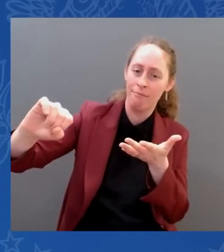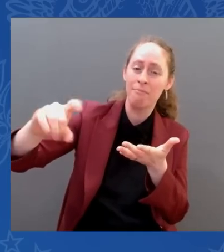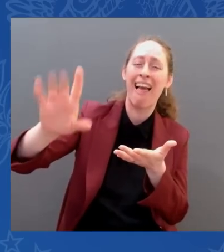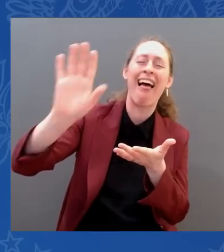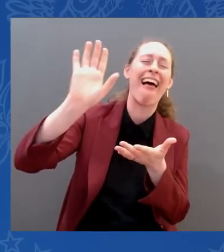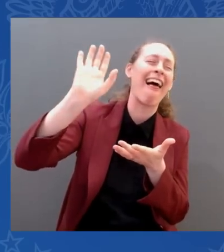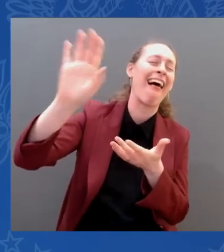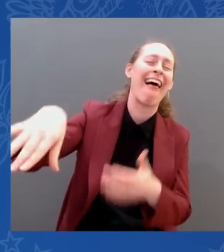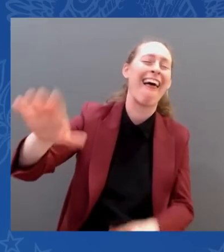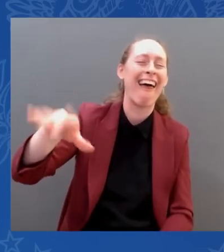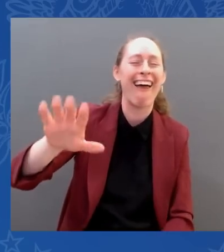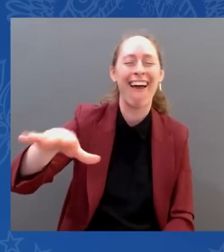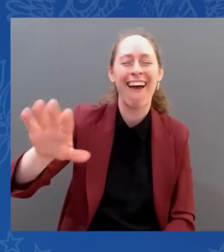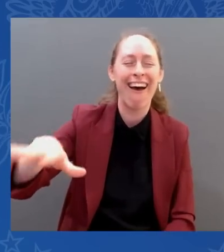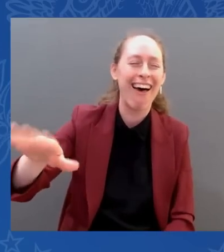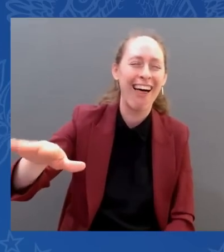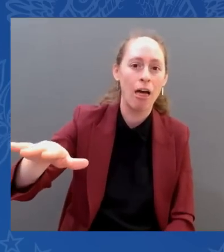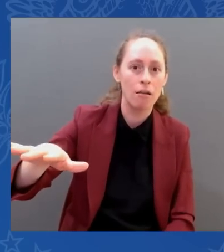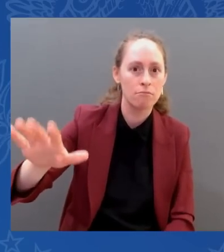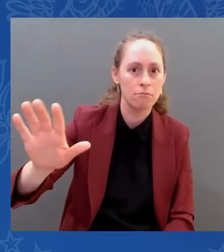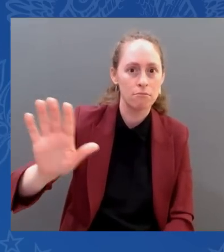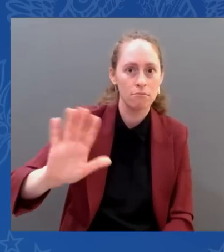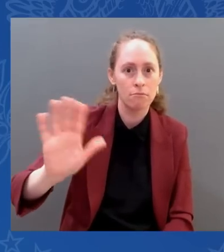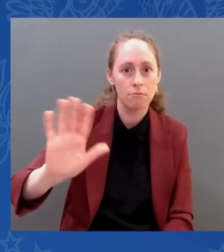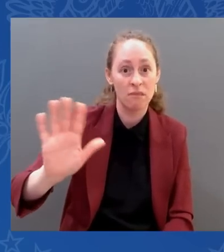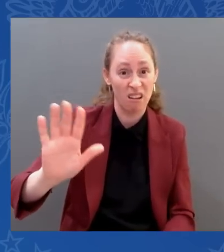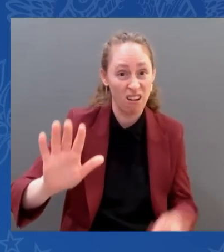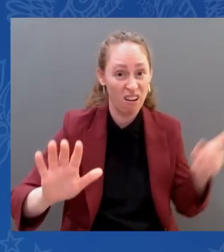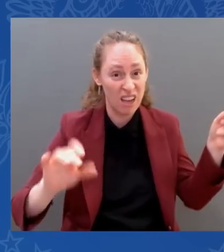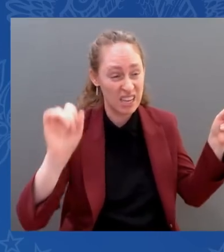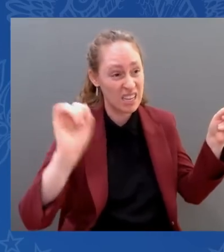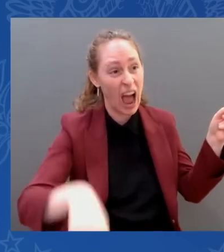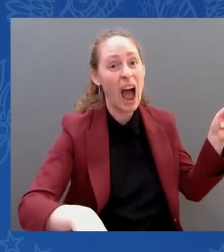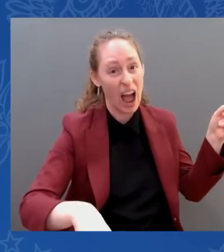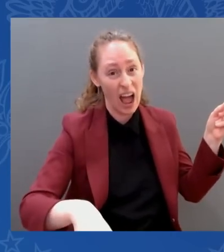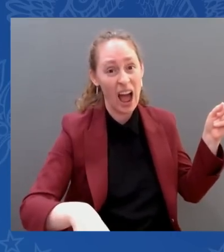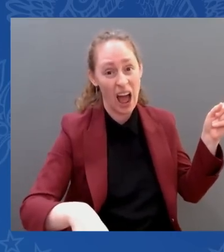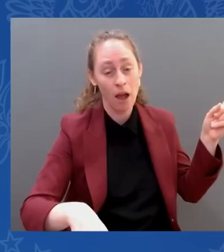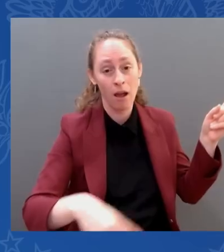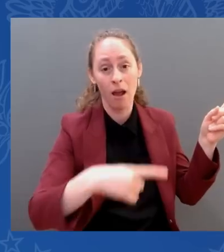They'll be able to cut it back. That's the whole objective. And, folks, you know, it's not right.